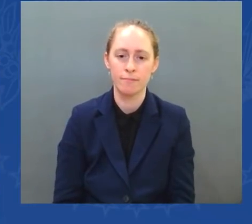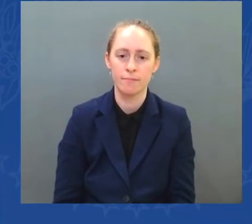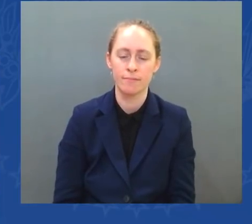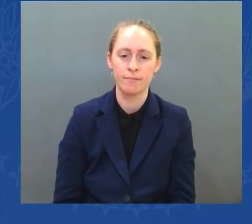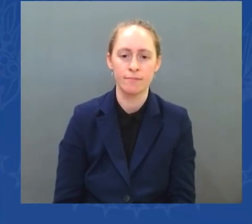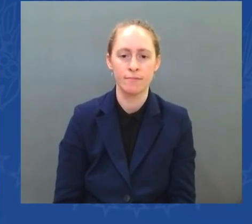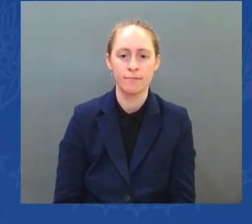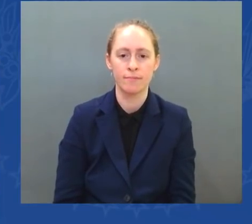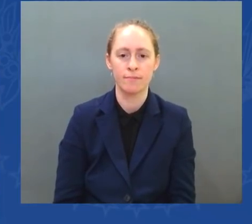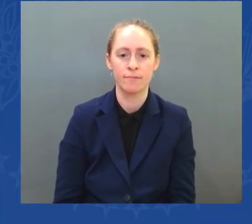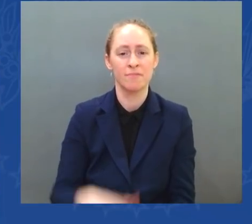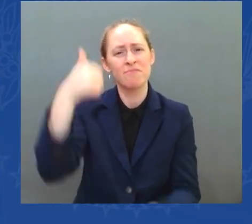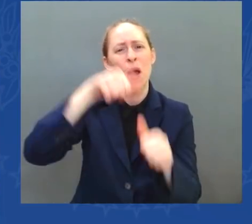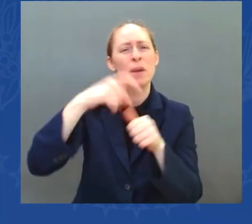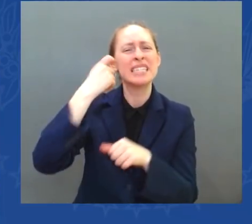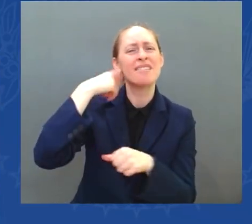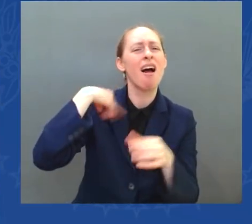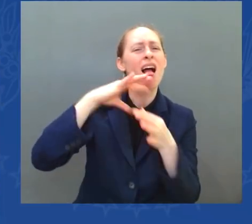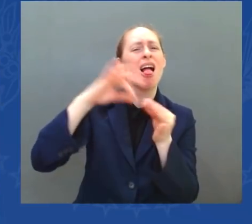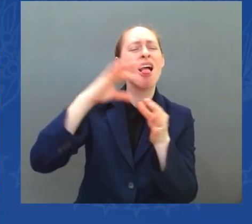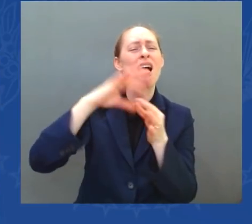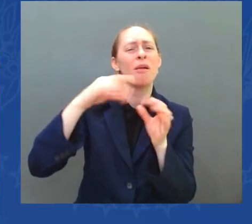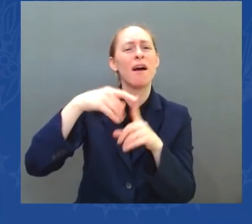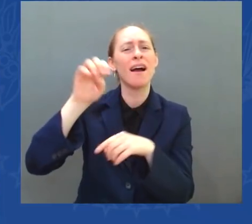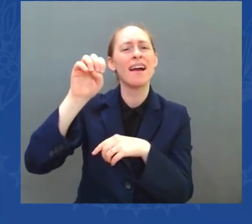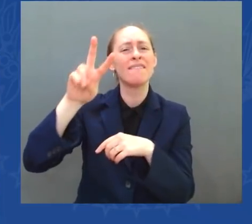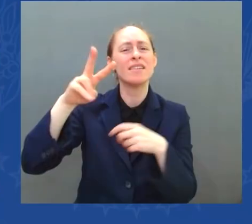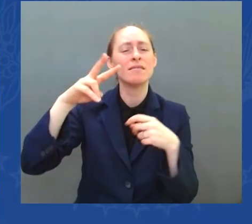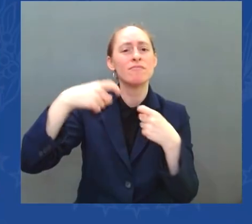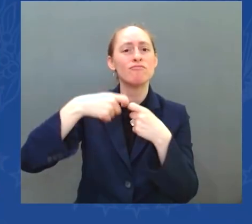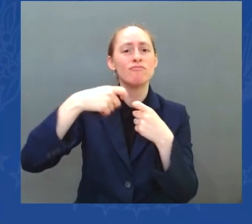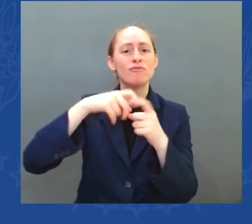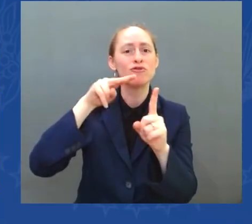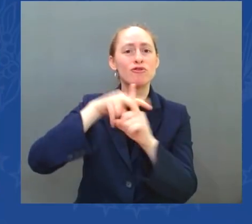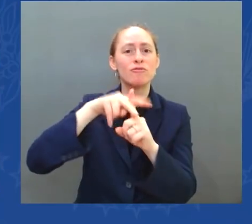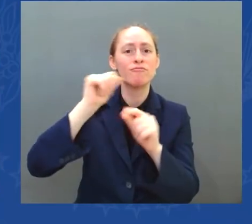that we're going to manufacture here in Greensboro. And this year, North Carolina's (unintelligible)